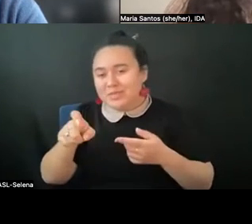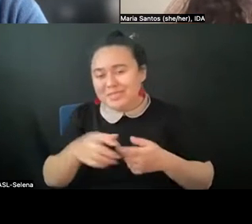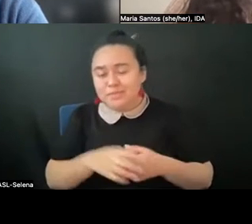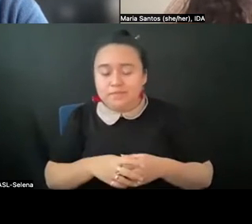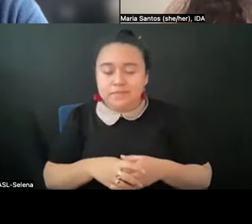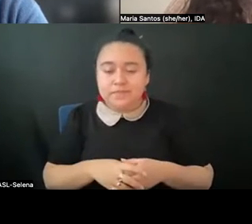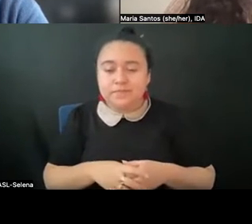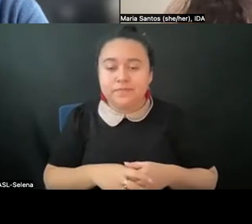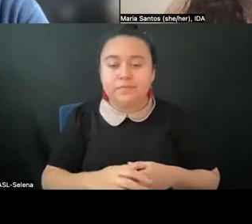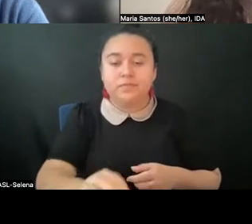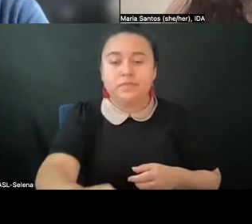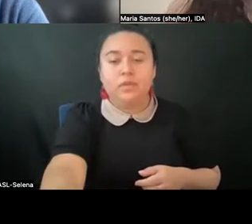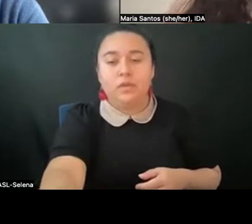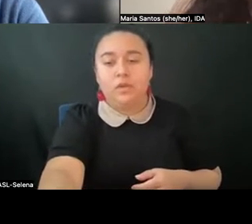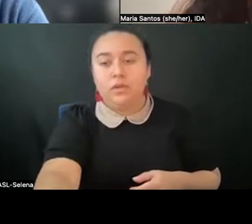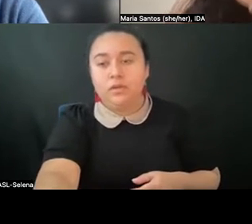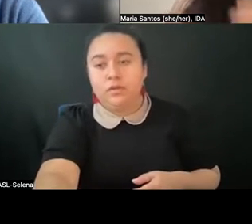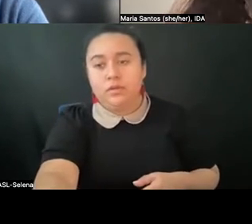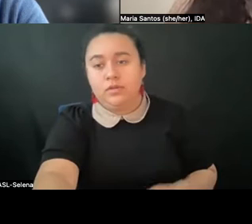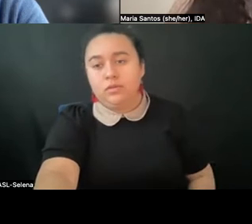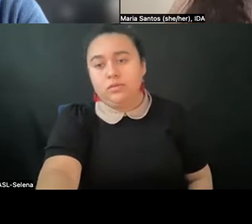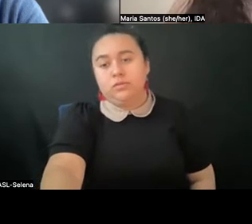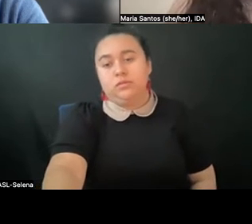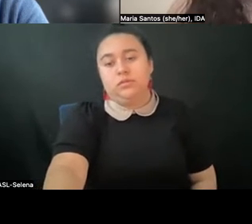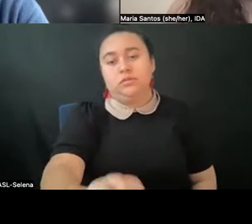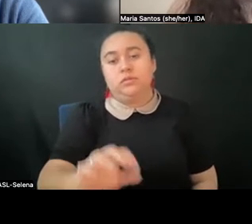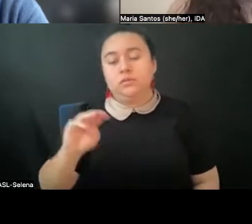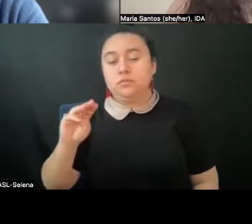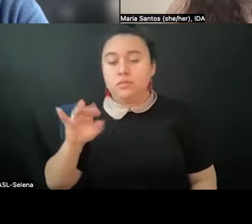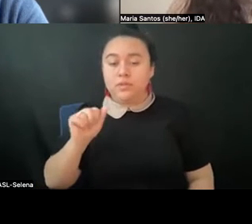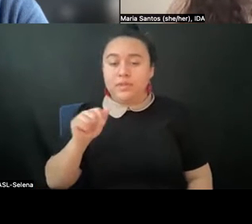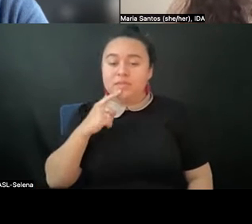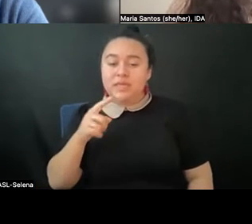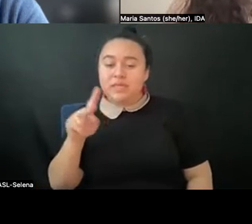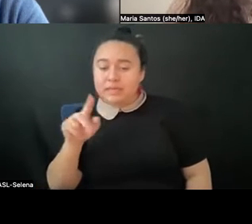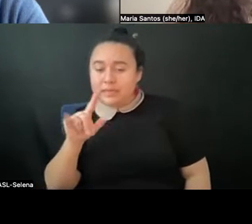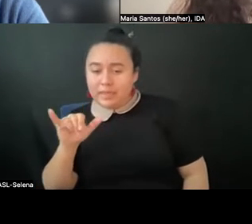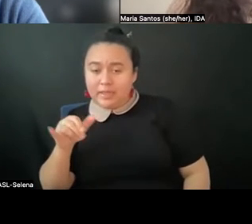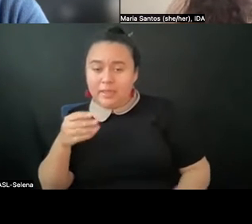Another one, Katy, does a fiscal sponsor have to be from a non-profit?